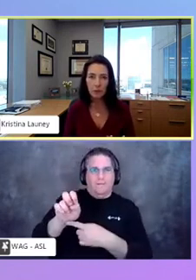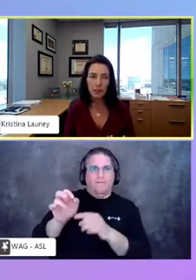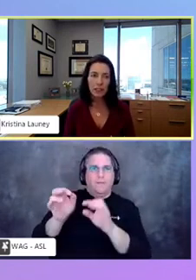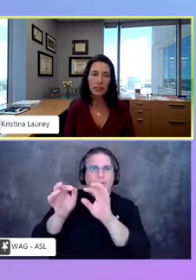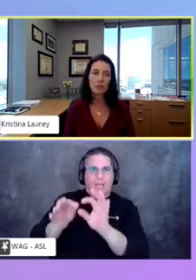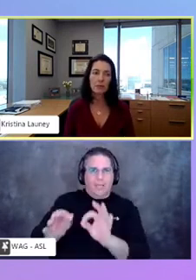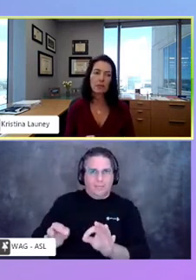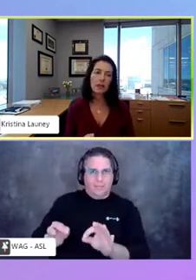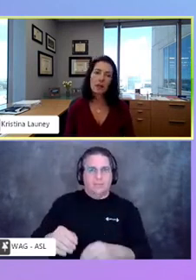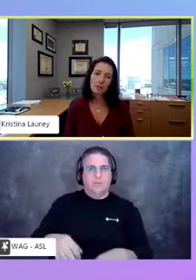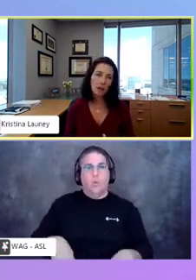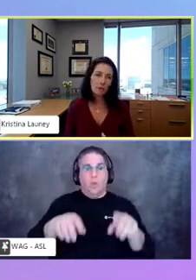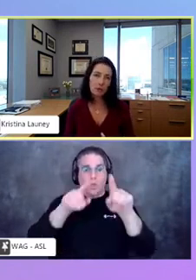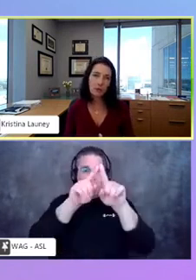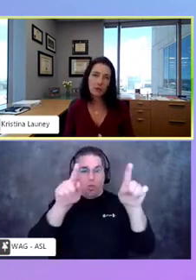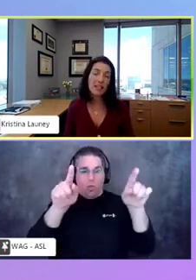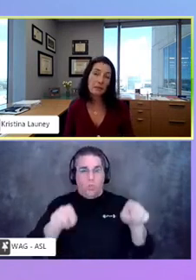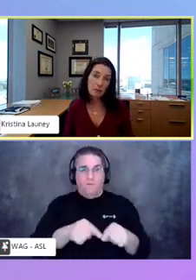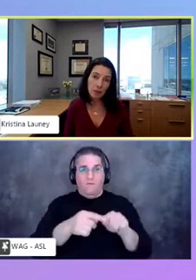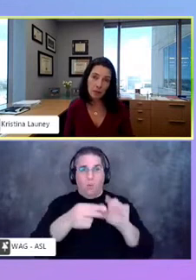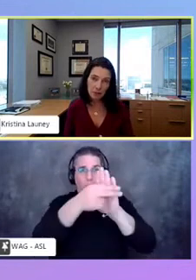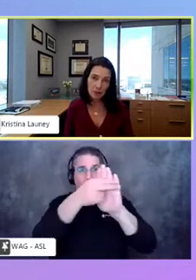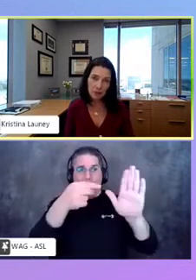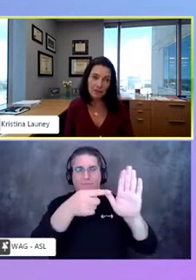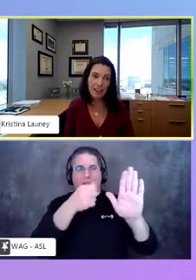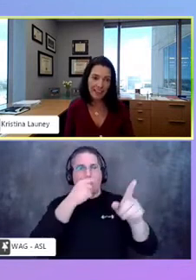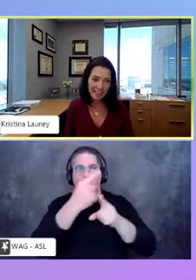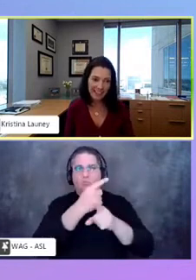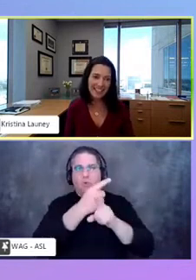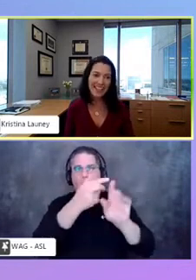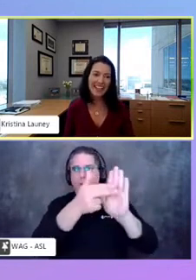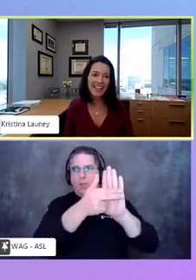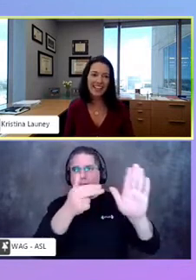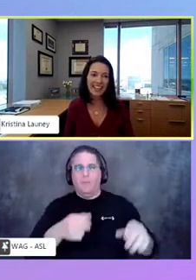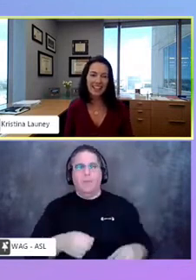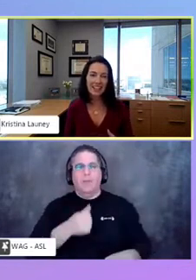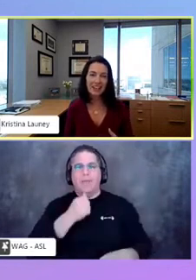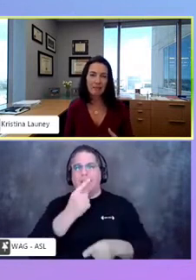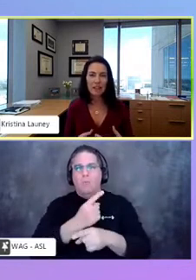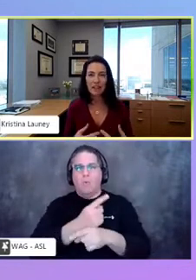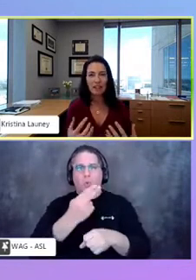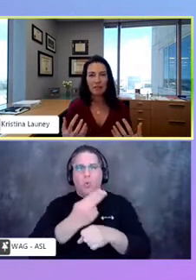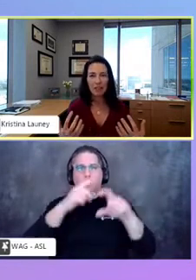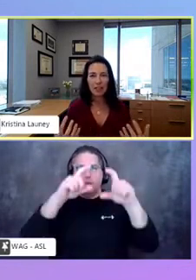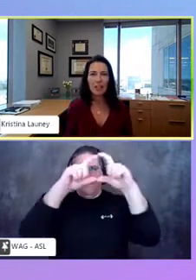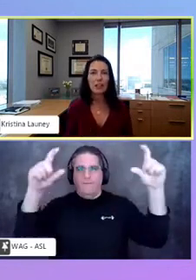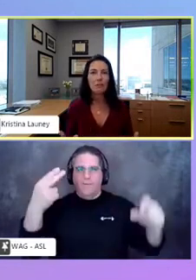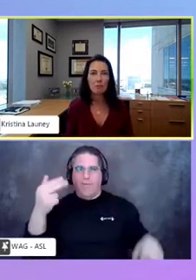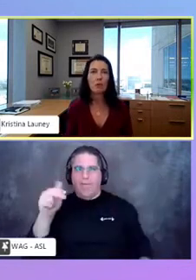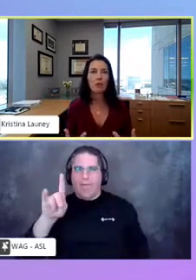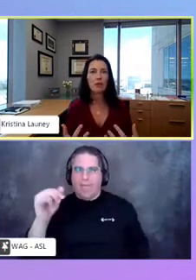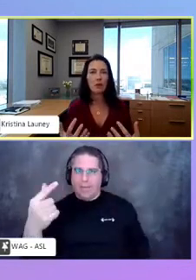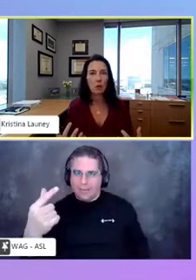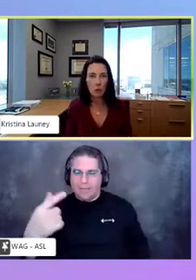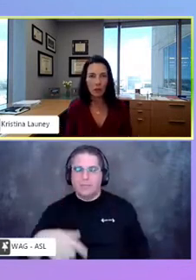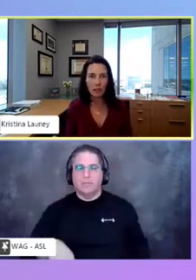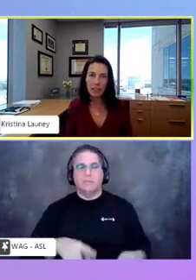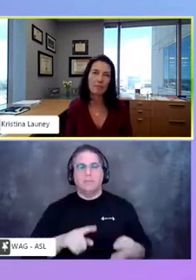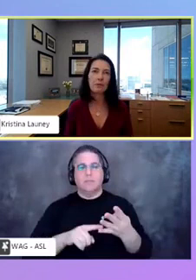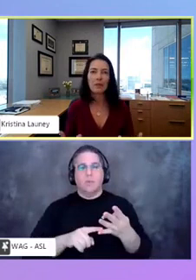that we see in these lawsuits are lacking alternative text, form fields that are not properly labeled, proper use